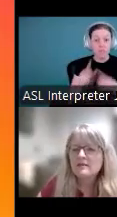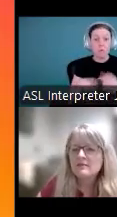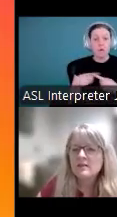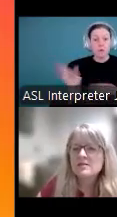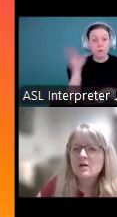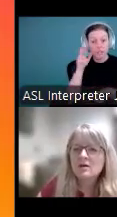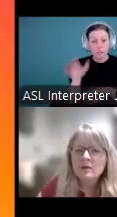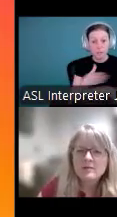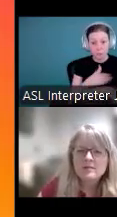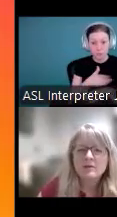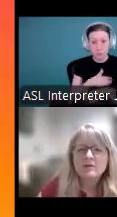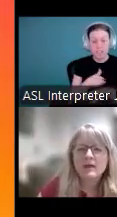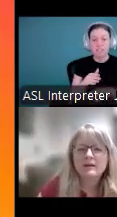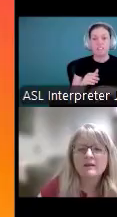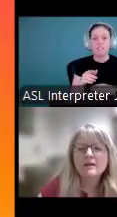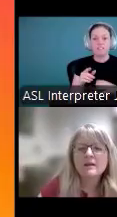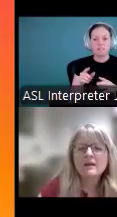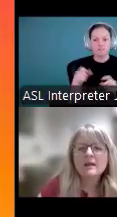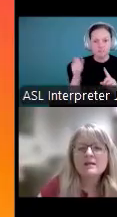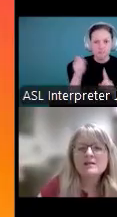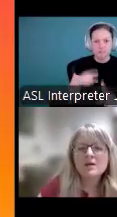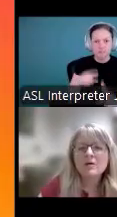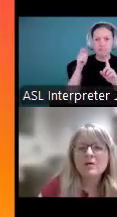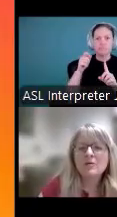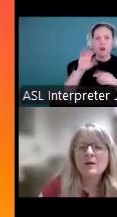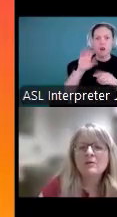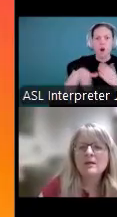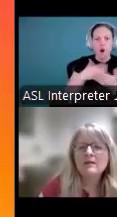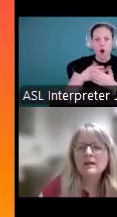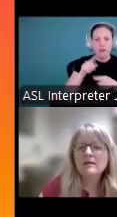activates all parts of your brain, and so when we think